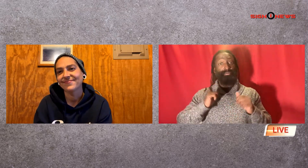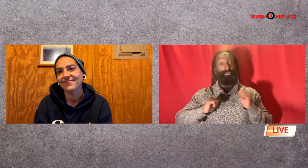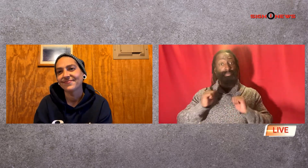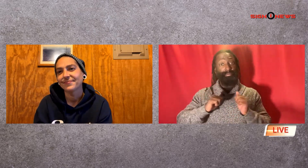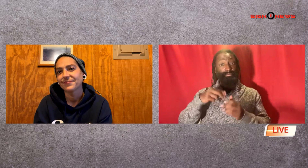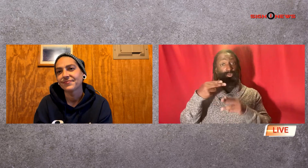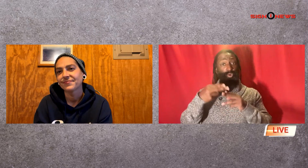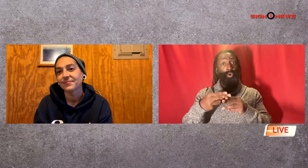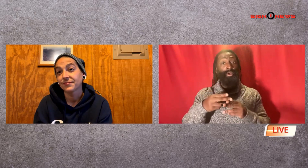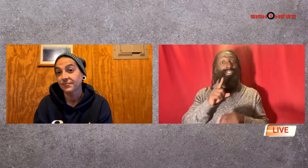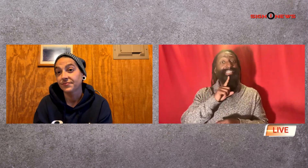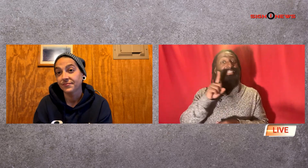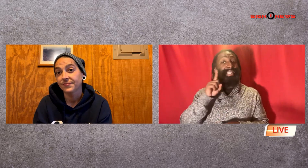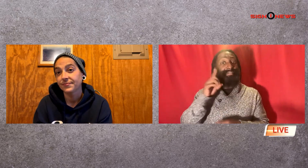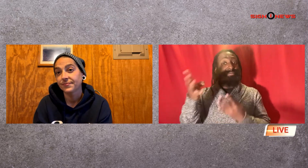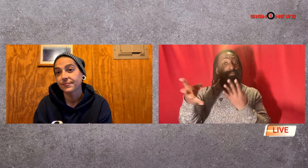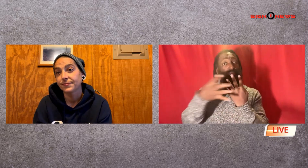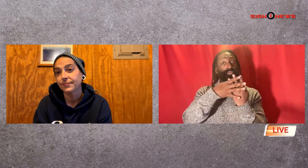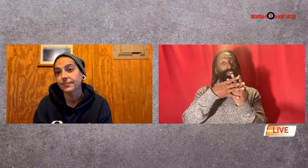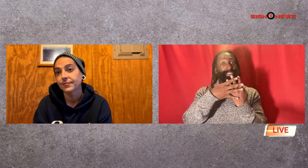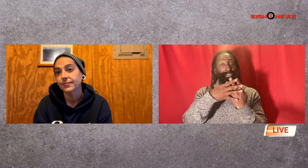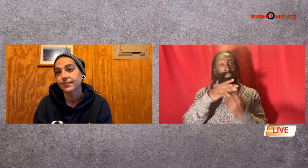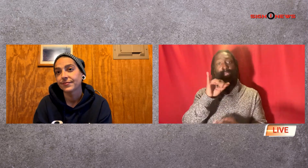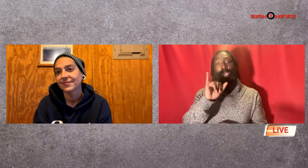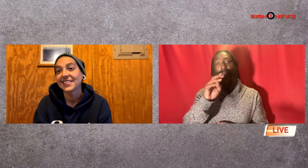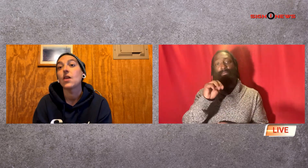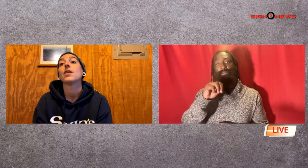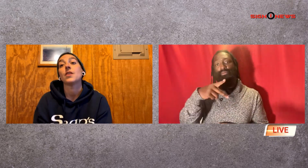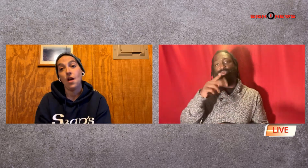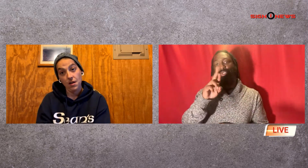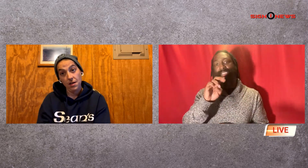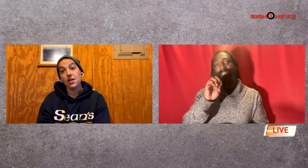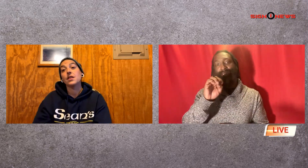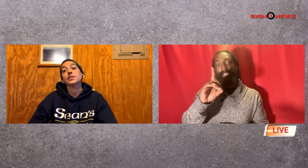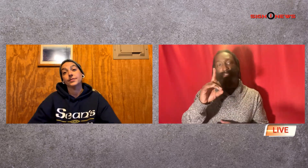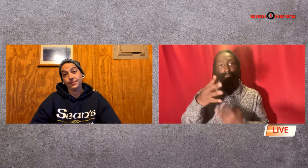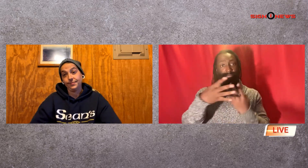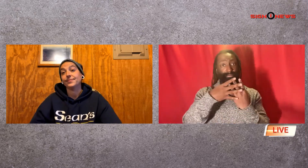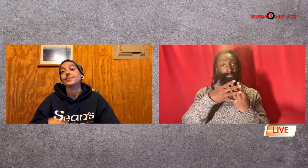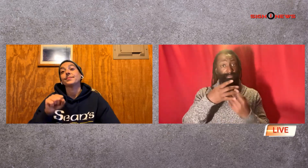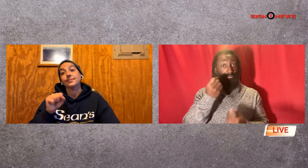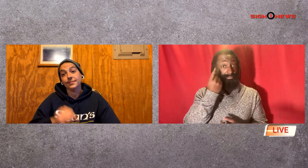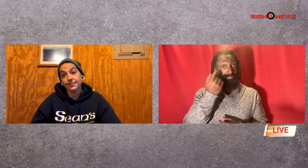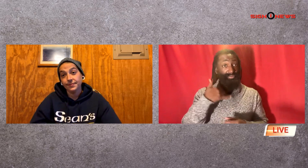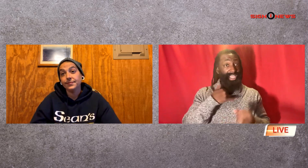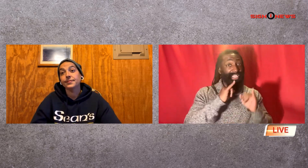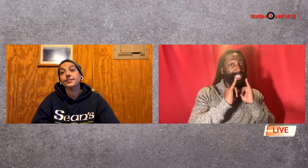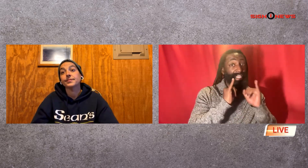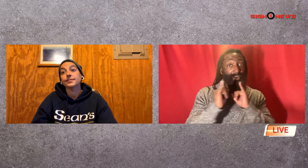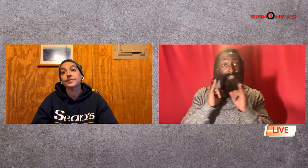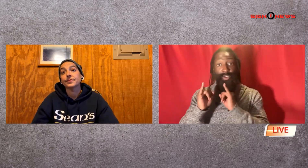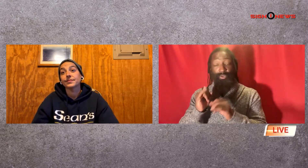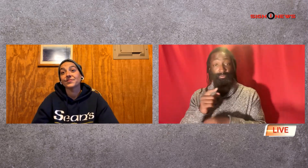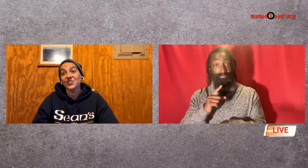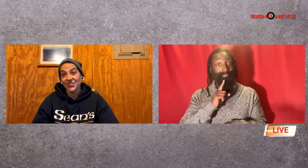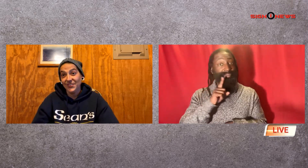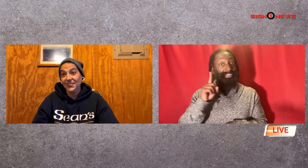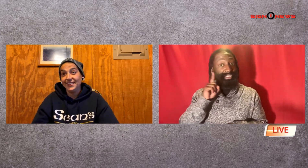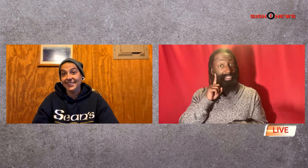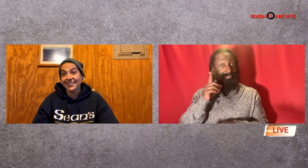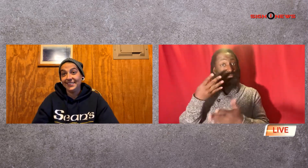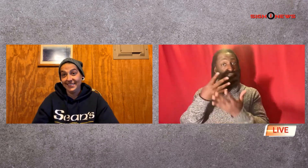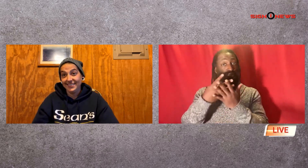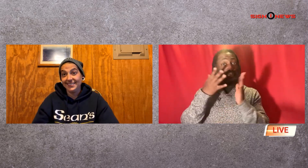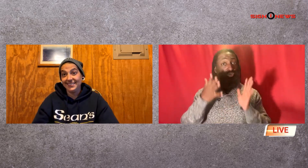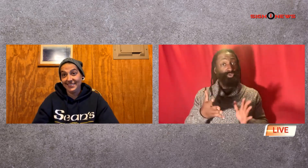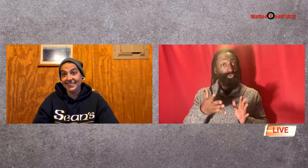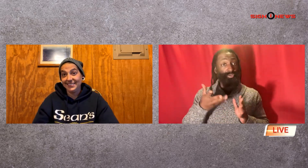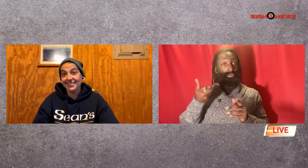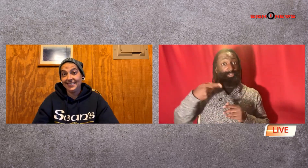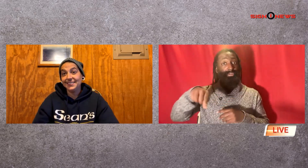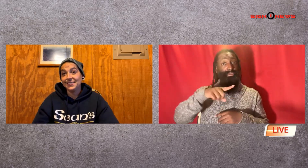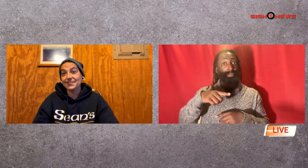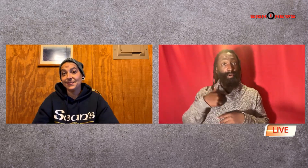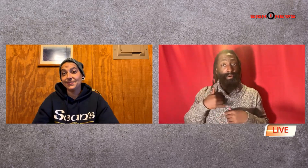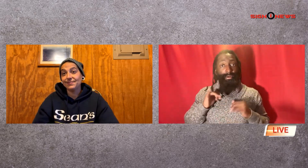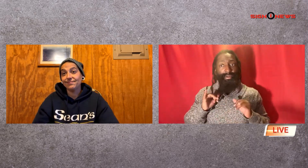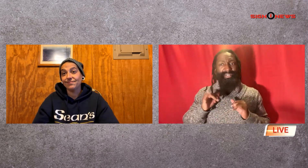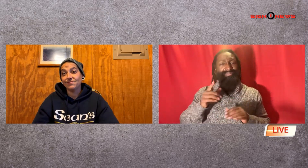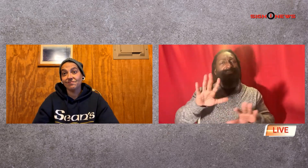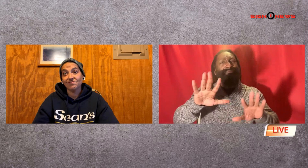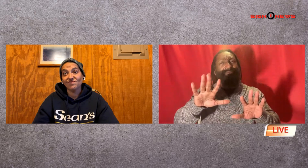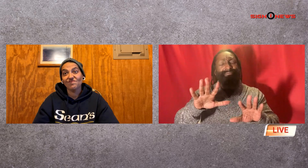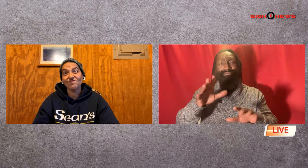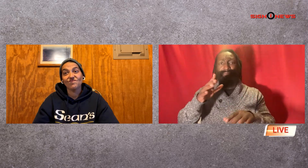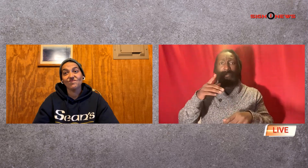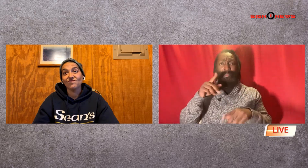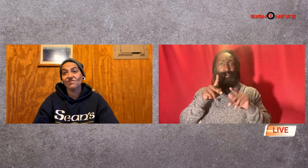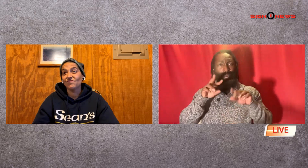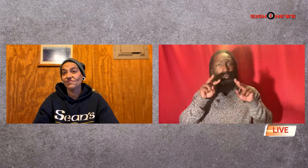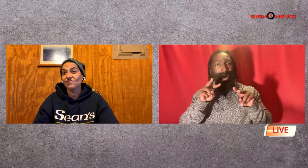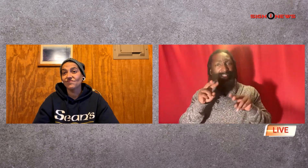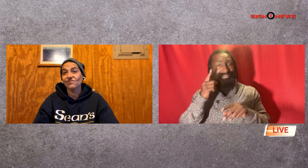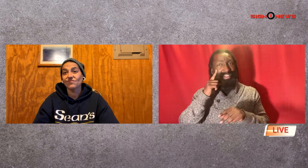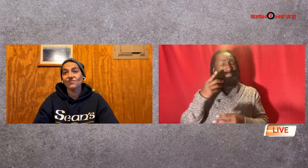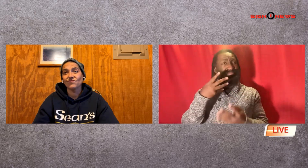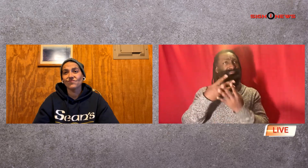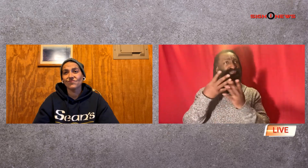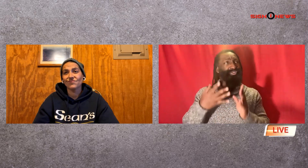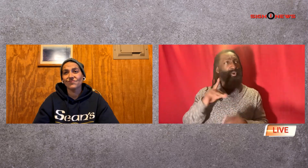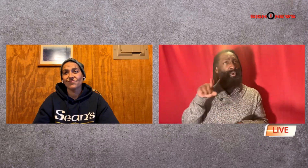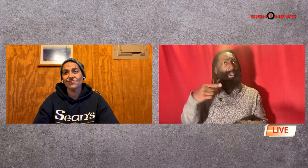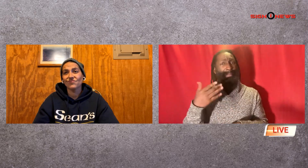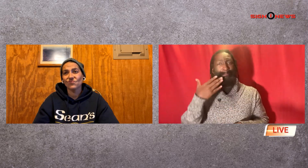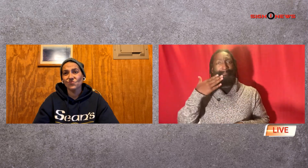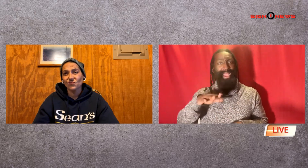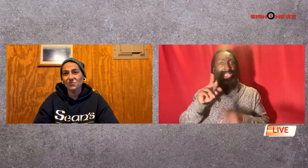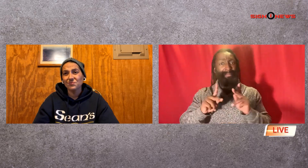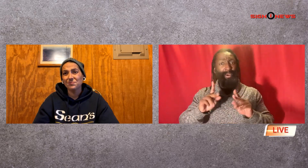performance call deaf prison deaf imprisoned I interviewed a deaf prisoner